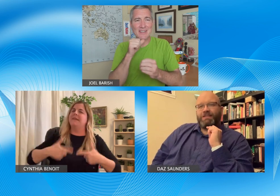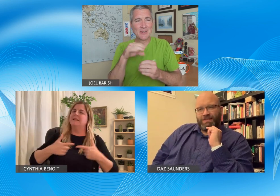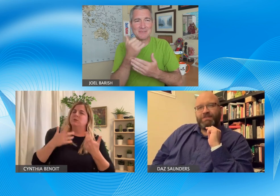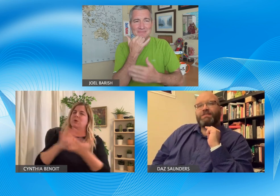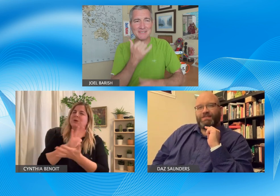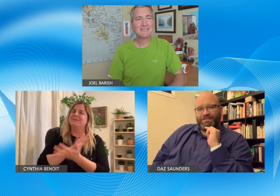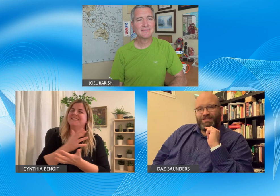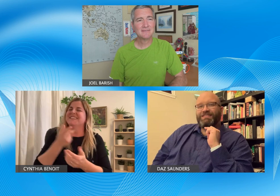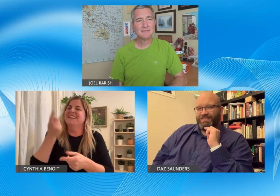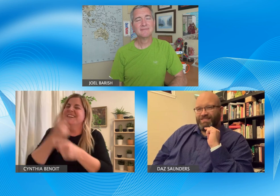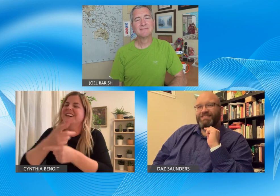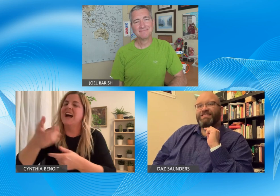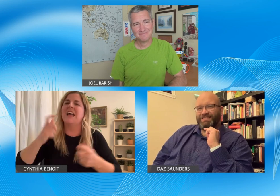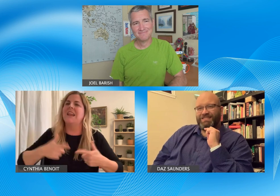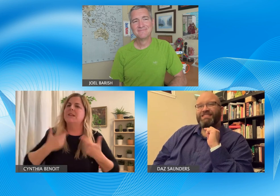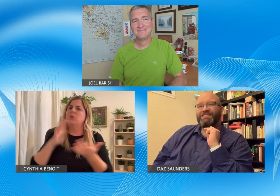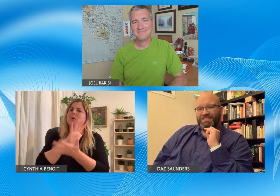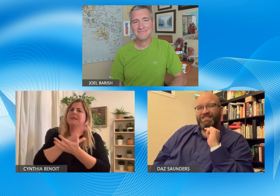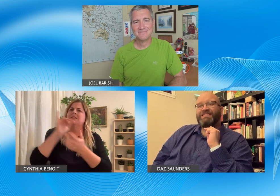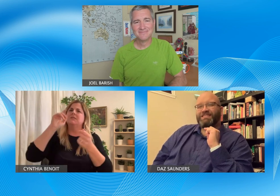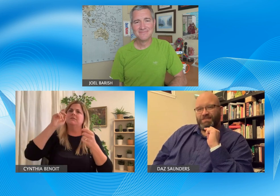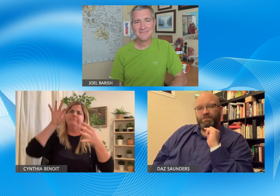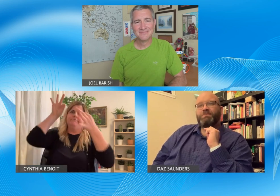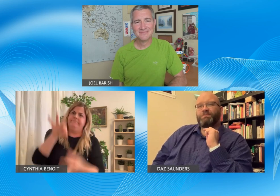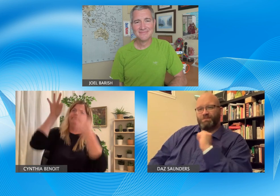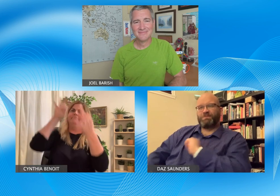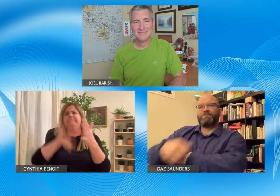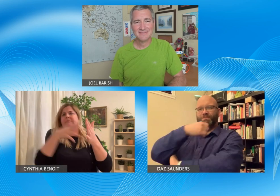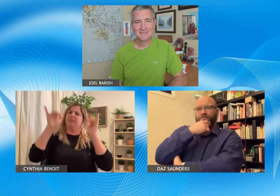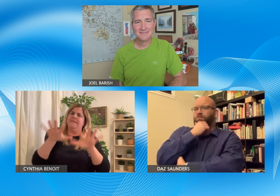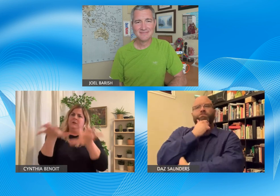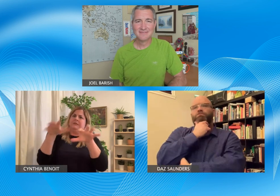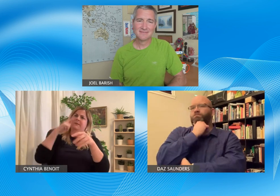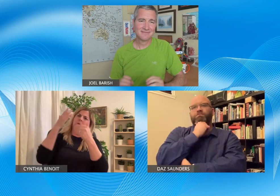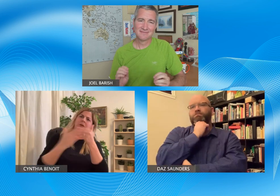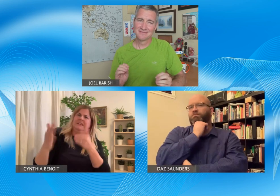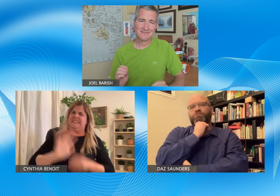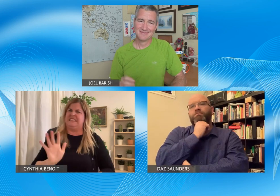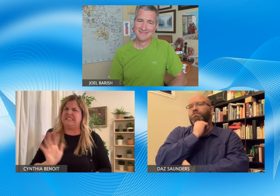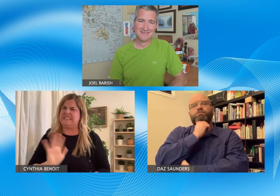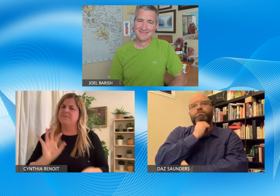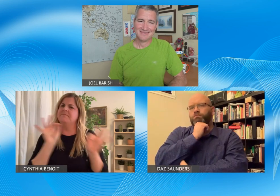Yes, that is correct. Honestly, it’s more like a living document. I wouldn’t want it to be set in stone forever.